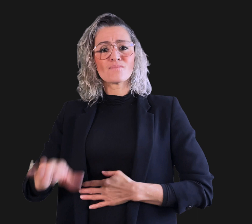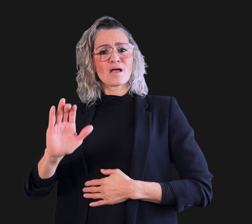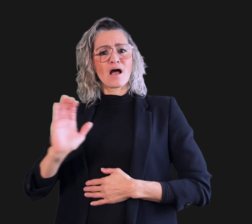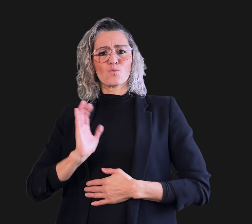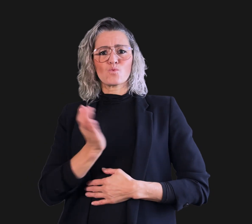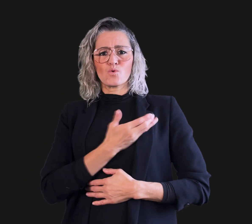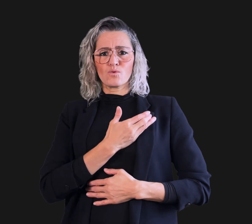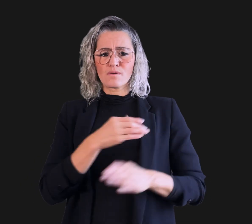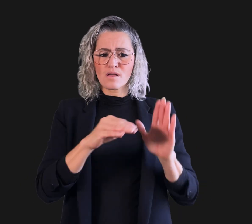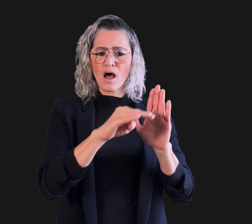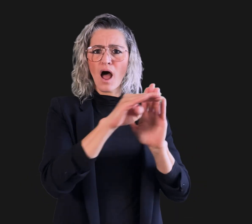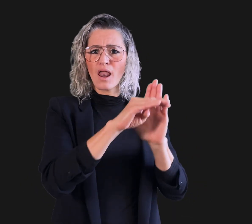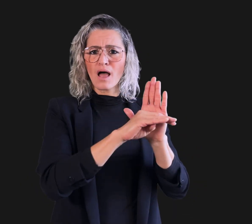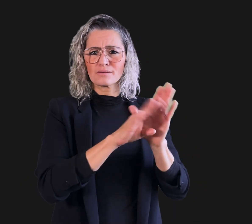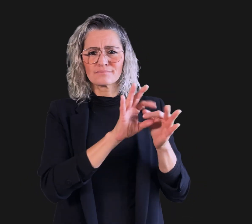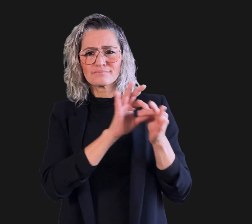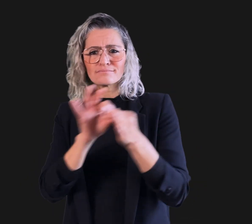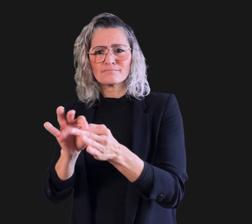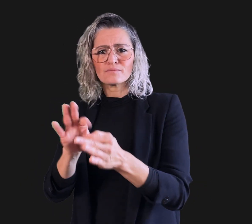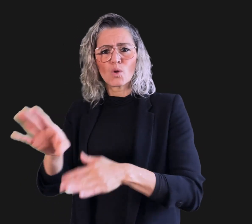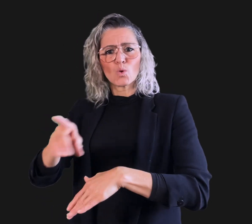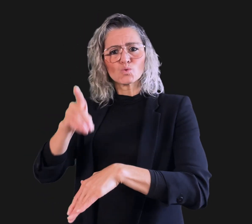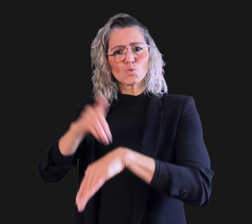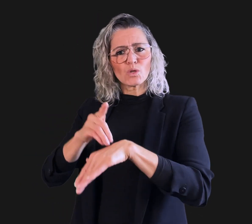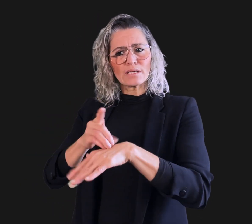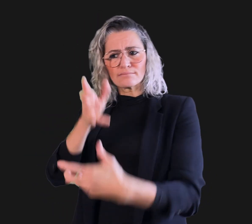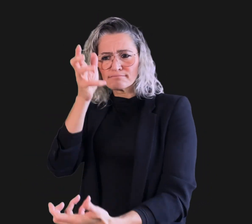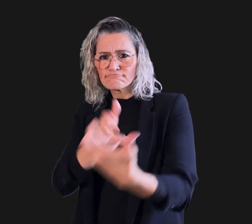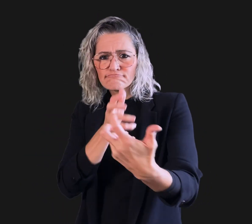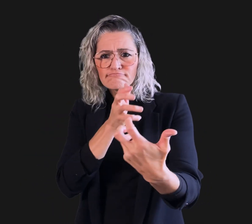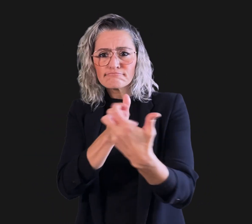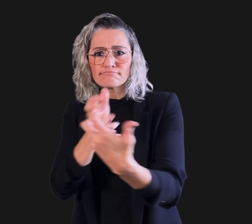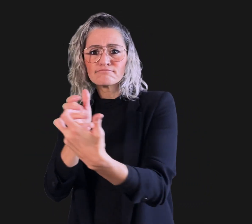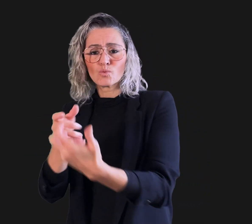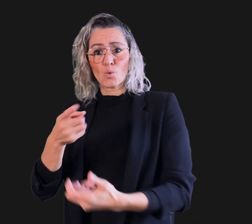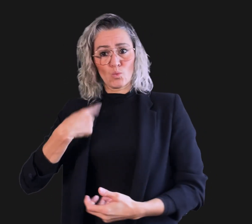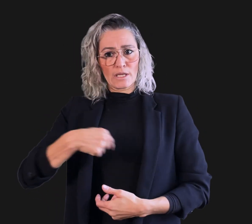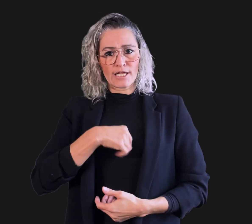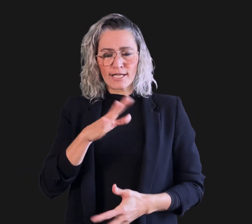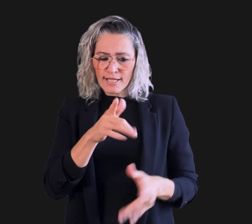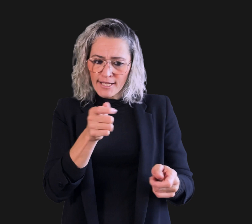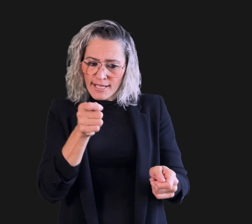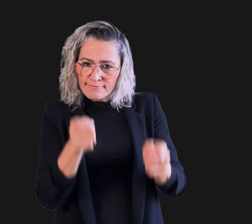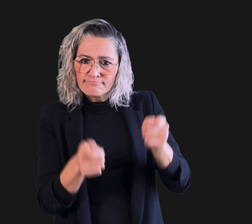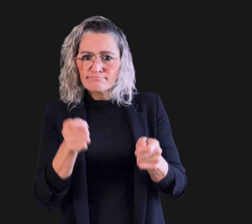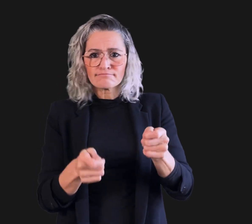• We revised our Guidelines on the Duty to Accommodate